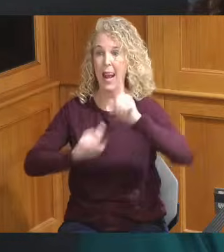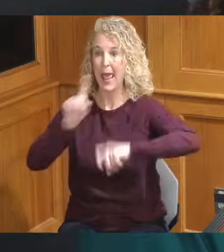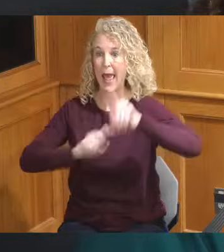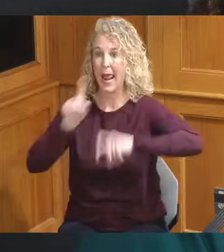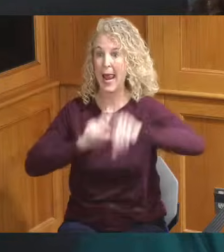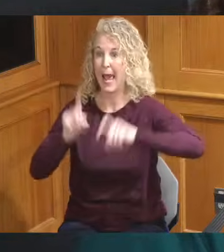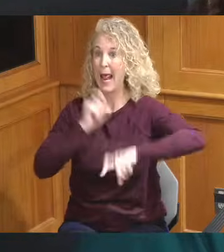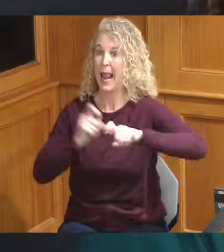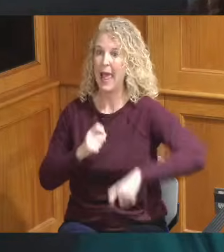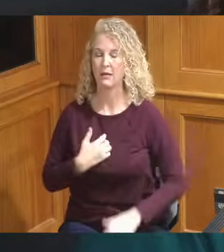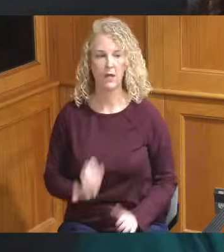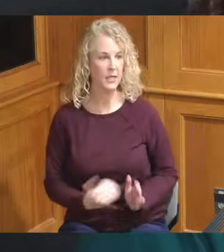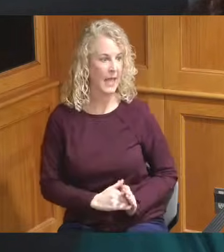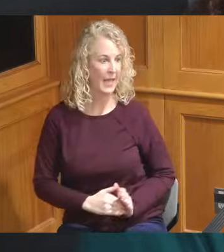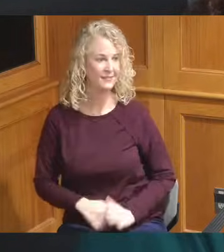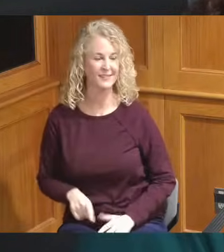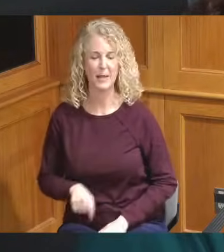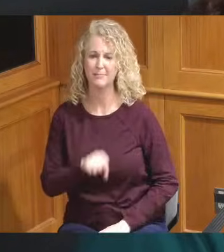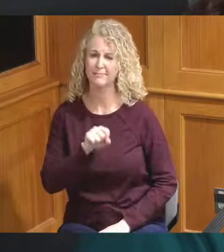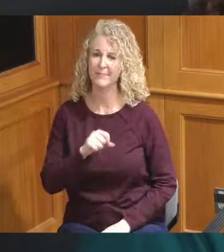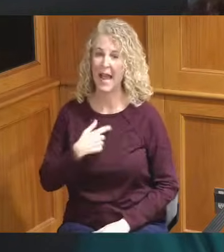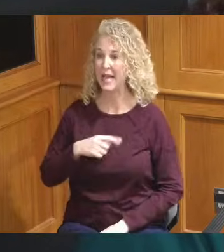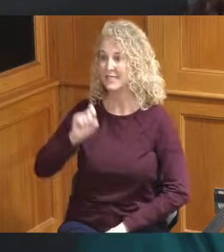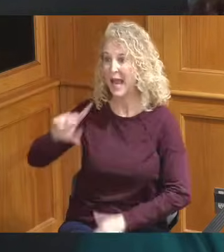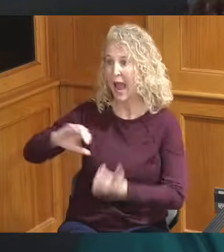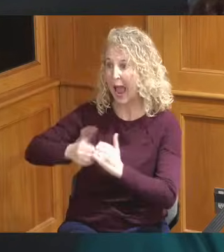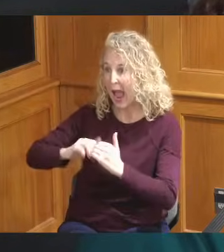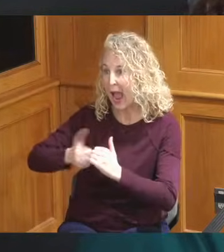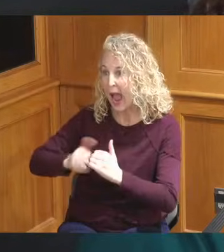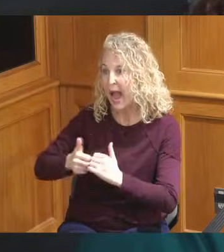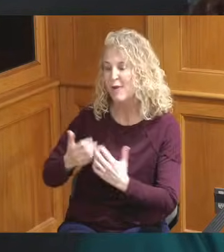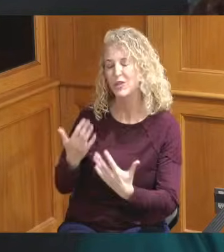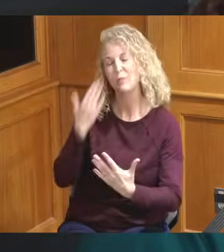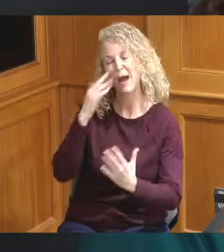again but she loved telling me I said how did you do it? because it's good to read it in the books,